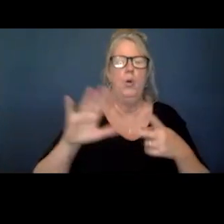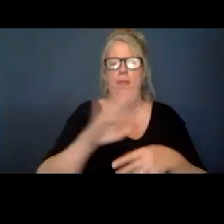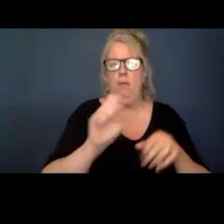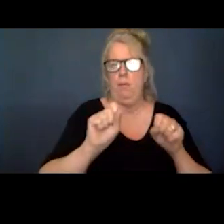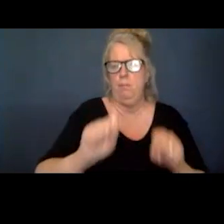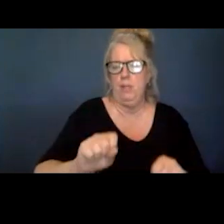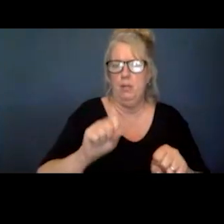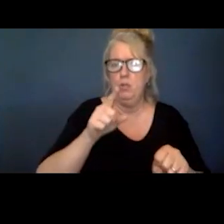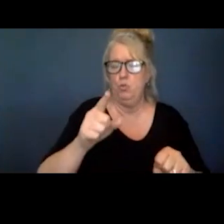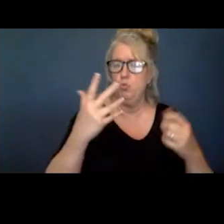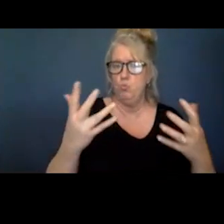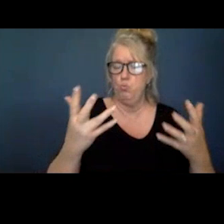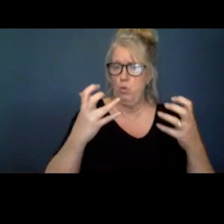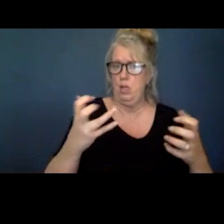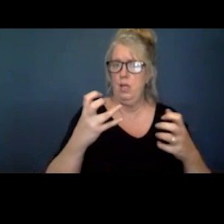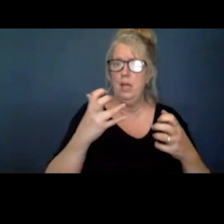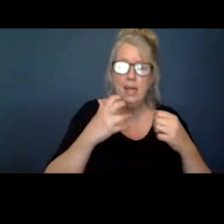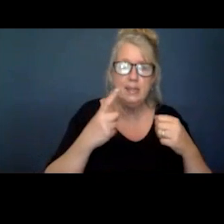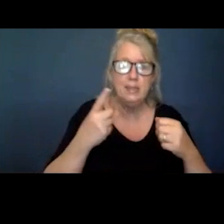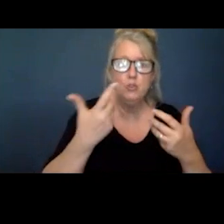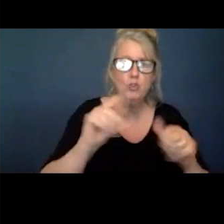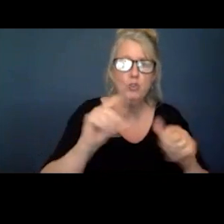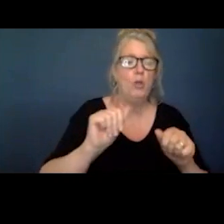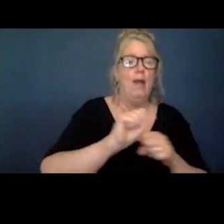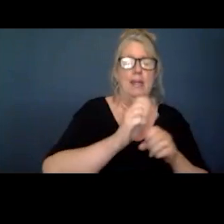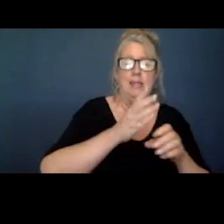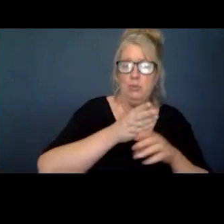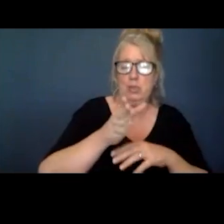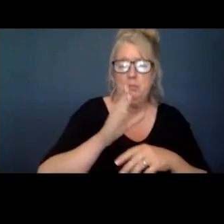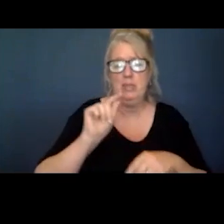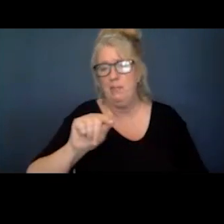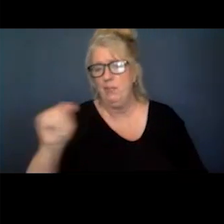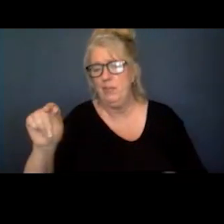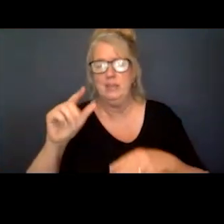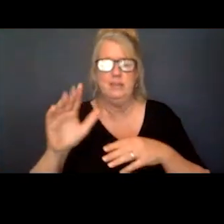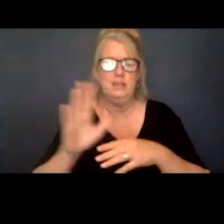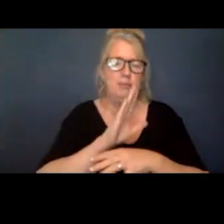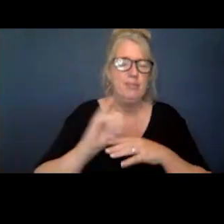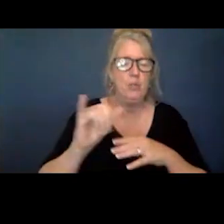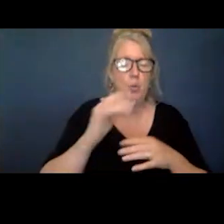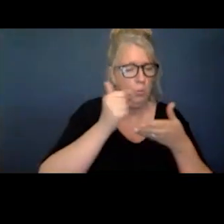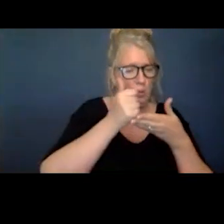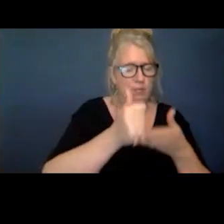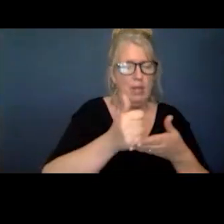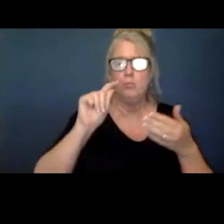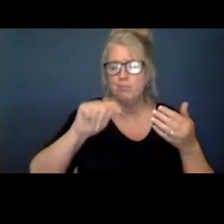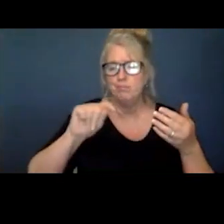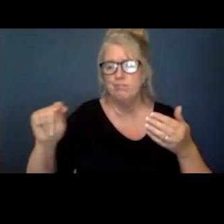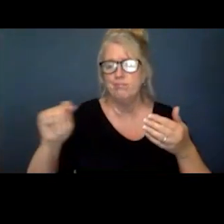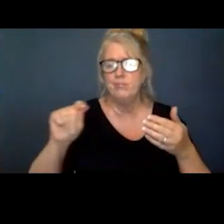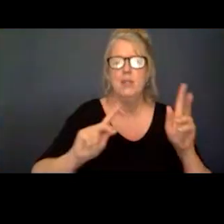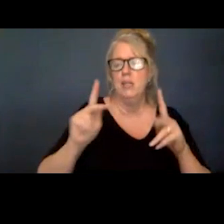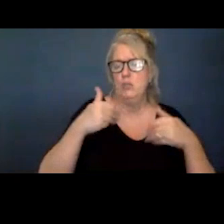Have you wanted to cry a career in X industry? We've helped X number of youth like you find